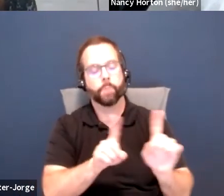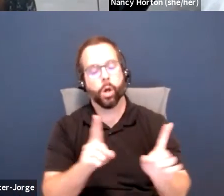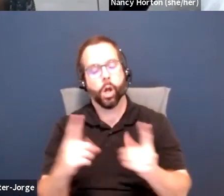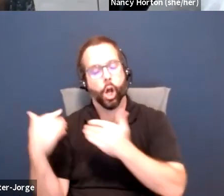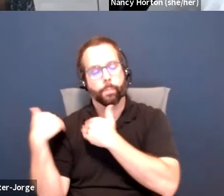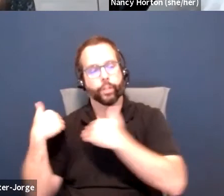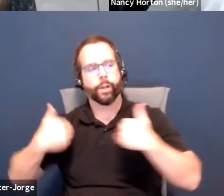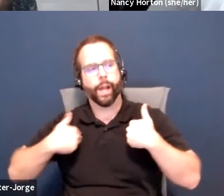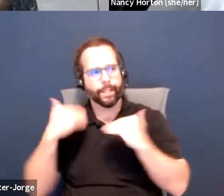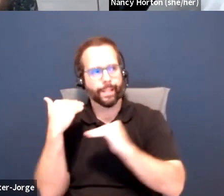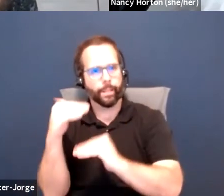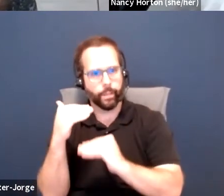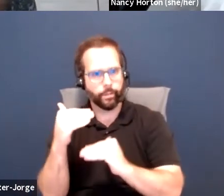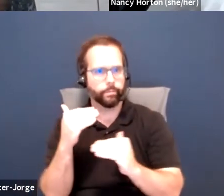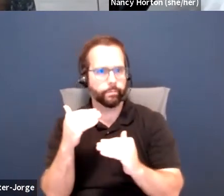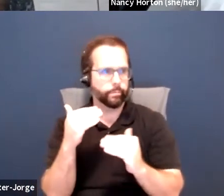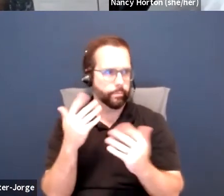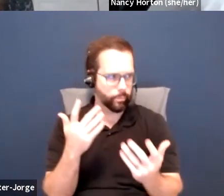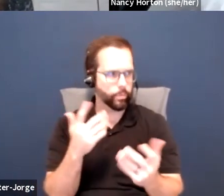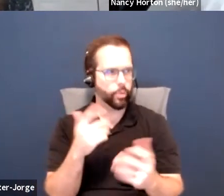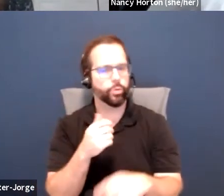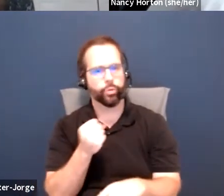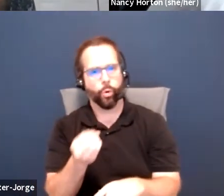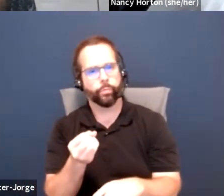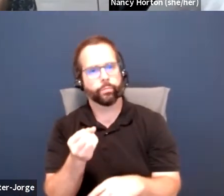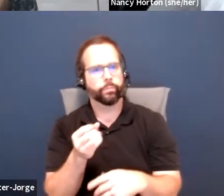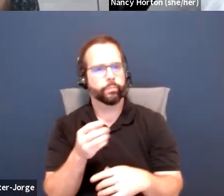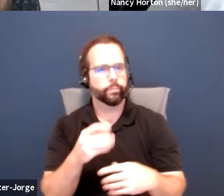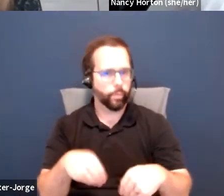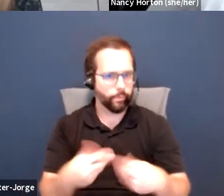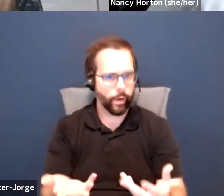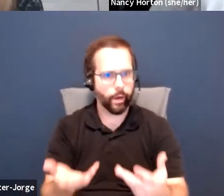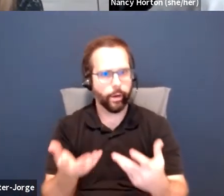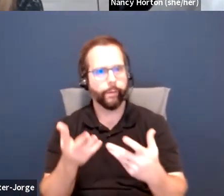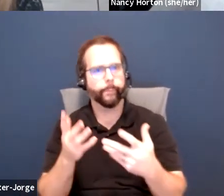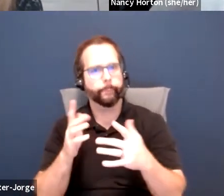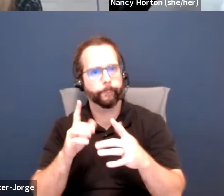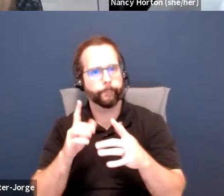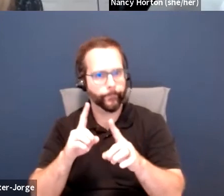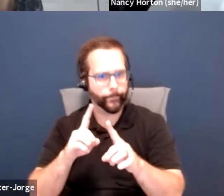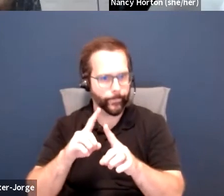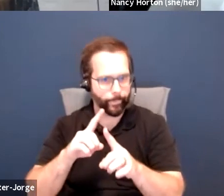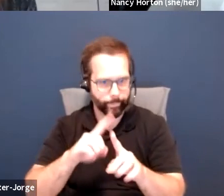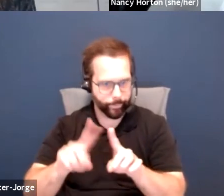employment provisions, there are limitations to the obligations to provide program access, ensure